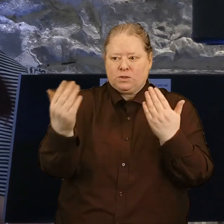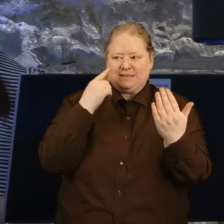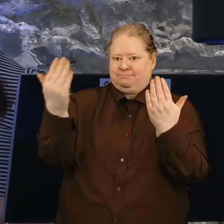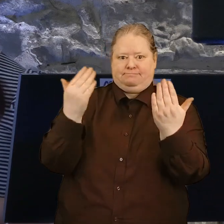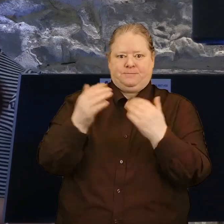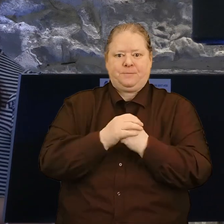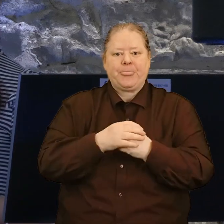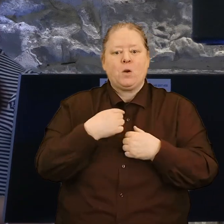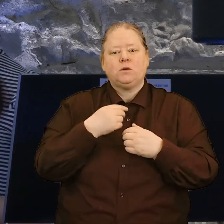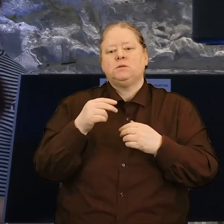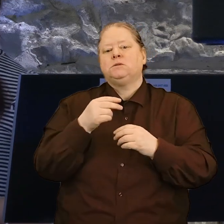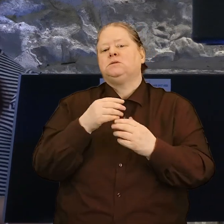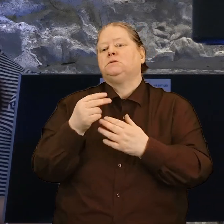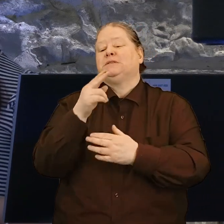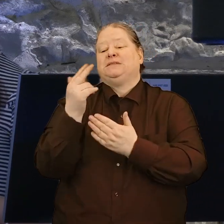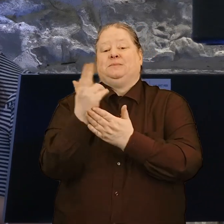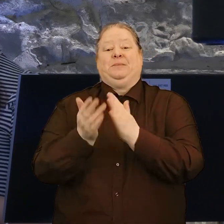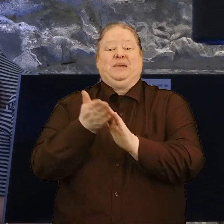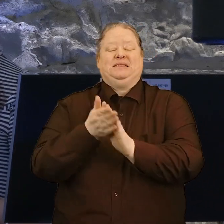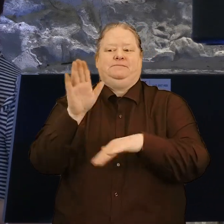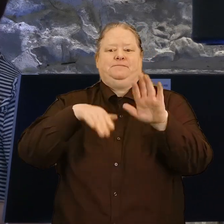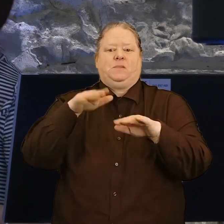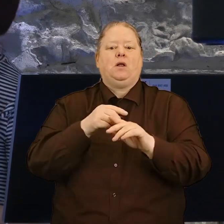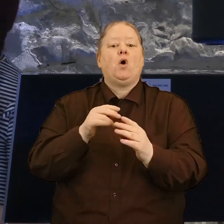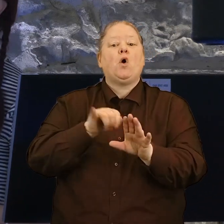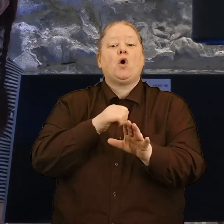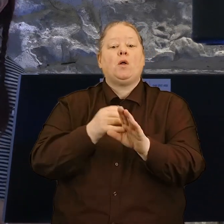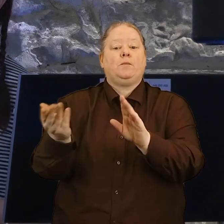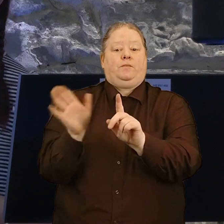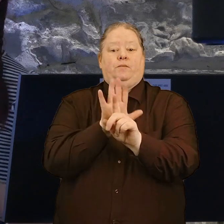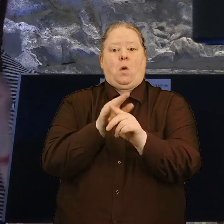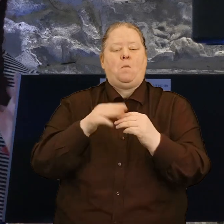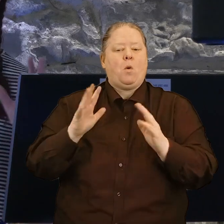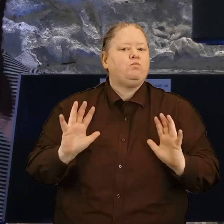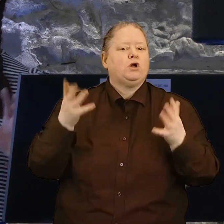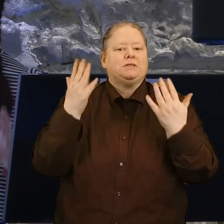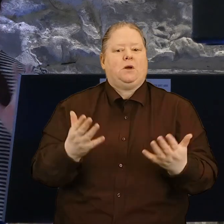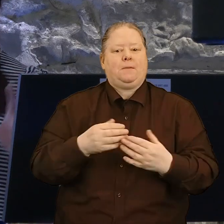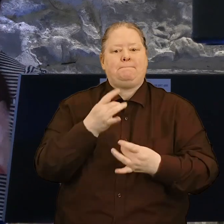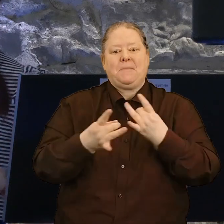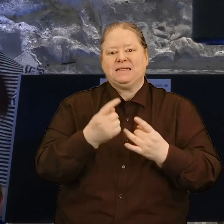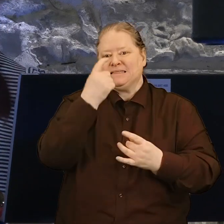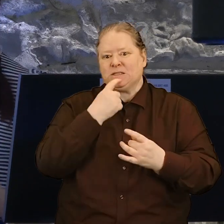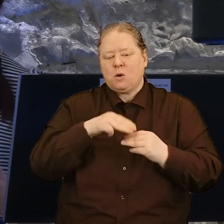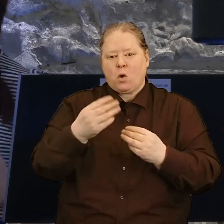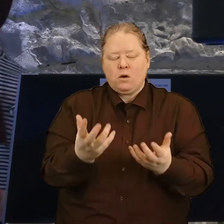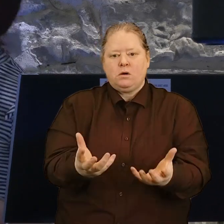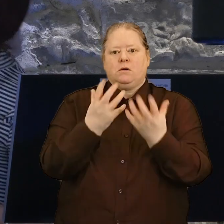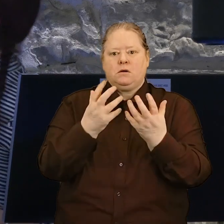We've also redecorated the building since these photographs were taken. So the colours behind the statues are much brighter now and it really does make them stand out a lot more than they